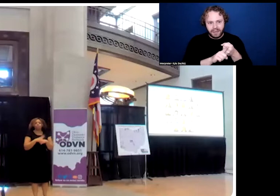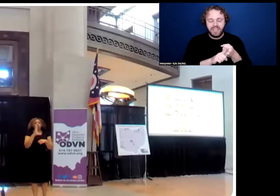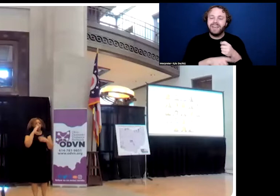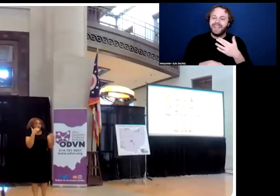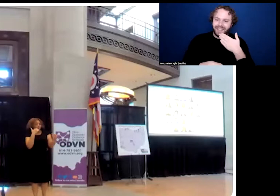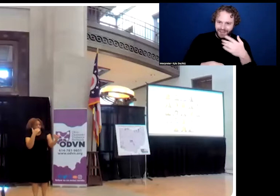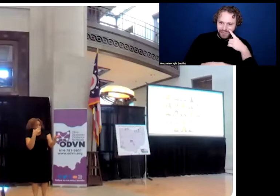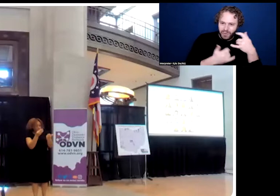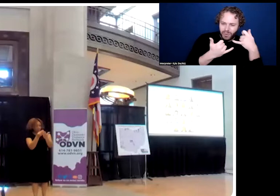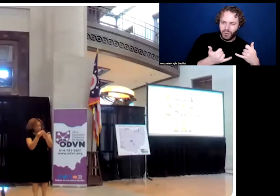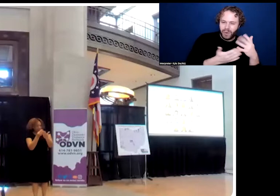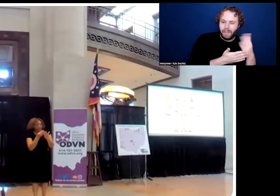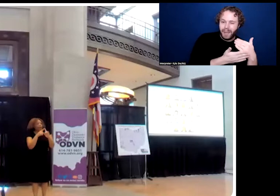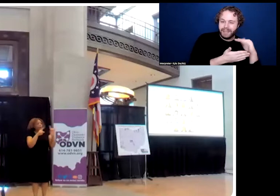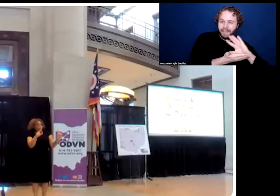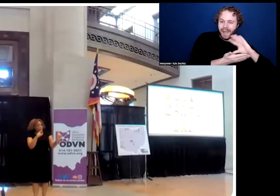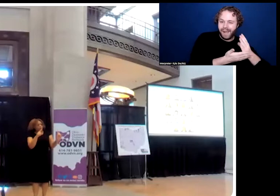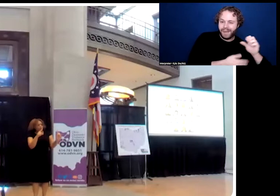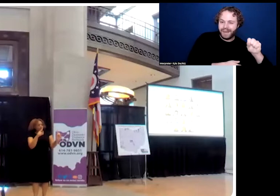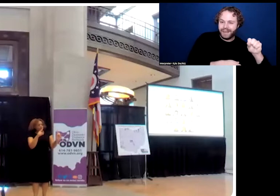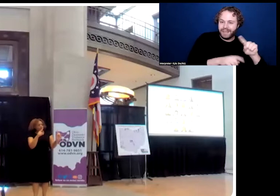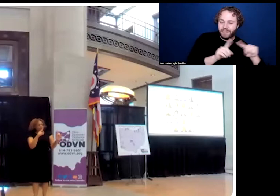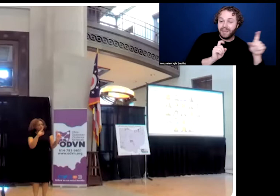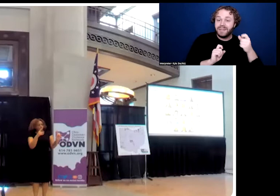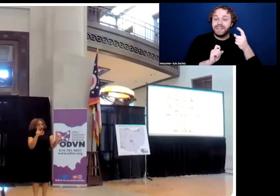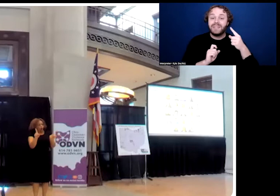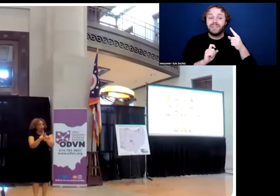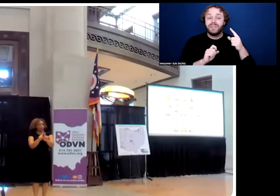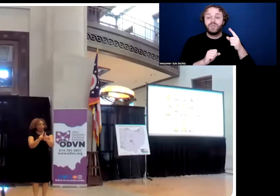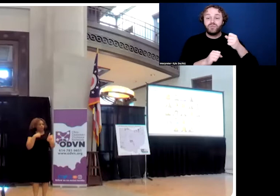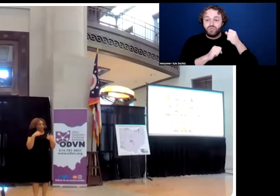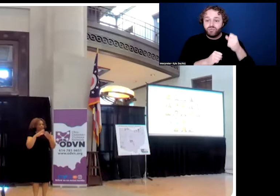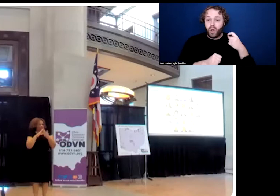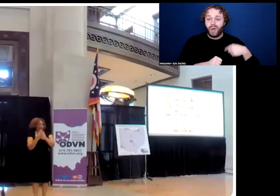but in a strong, very unified voice that is becoming more powerful.